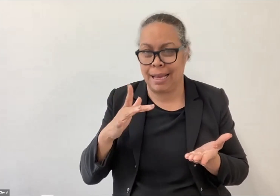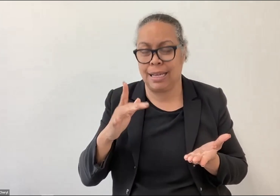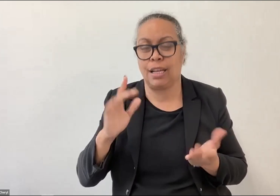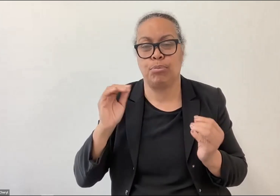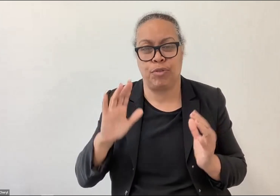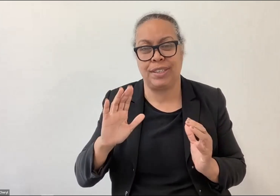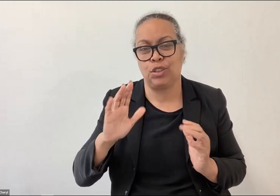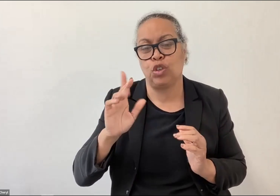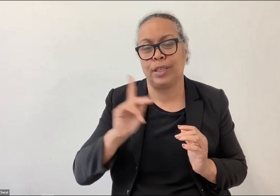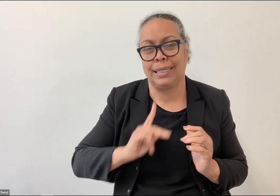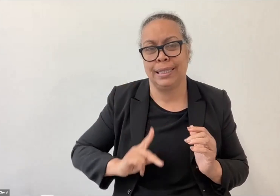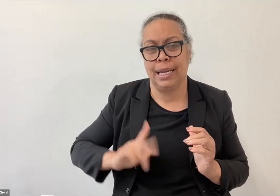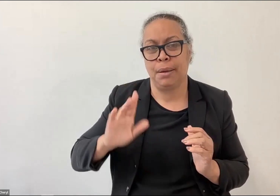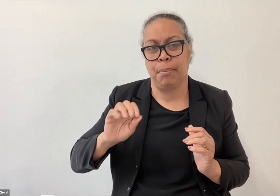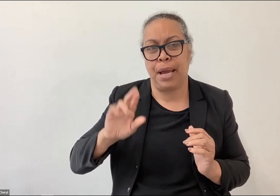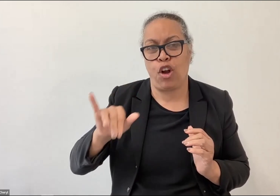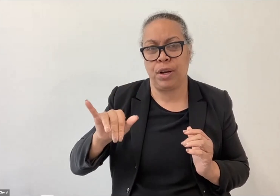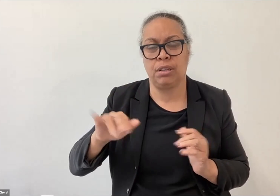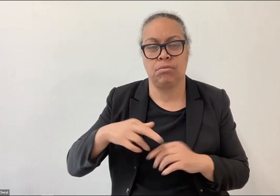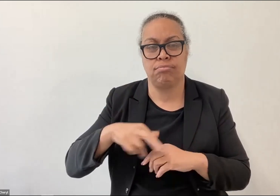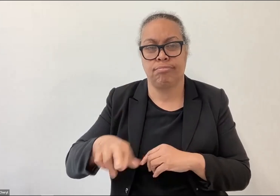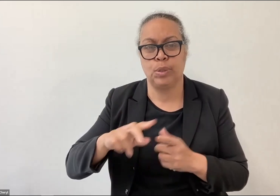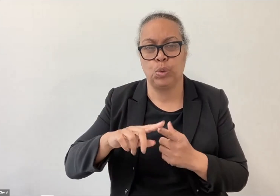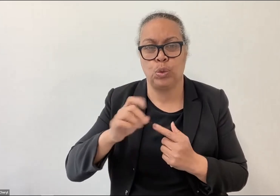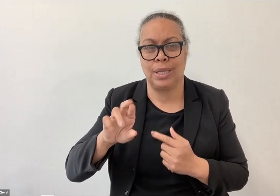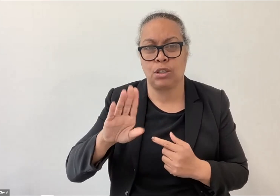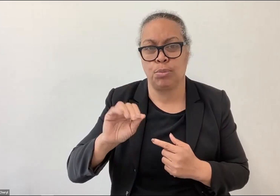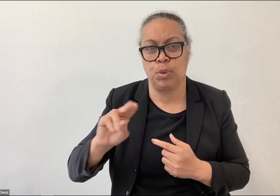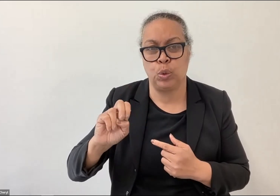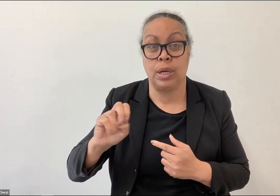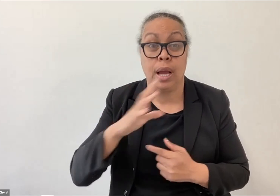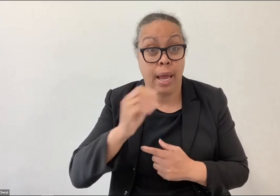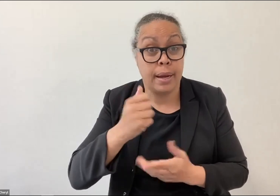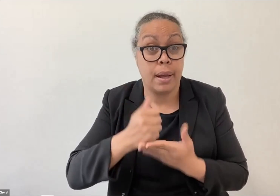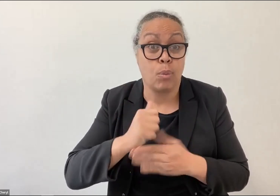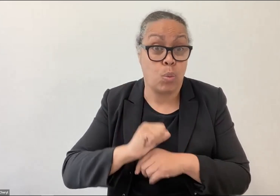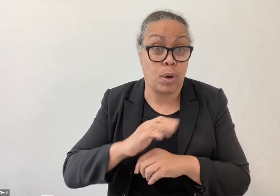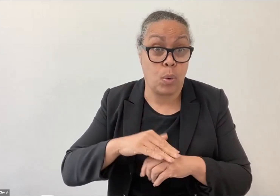Boone, and Dr. King Barry was a tremendous collaborator, and and Dr.